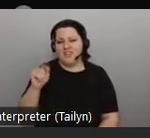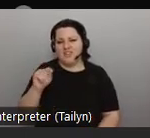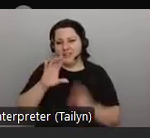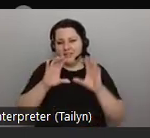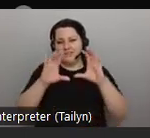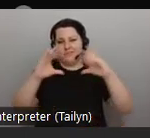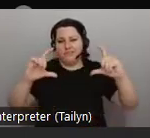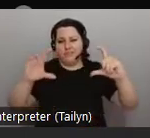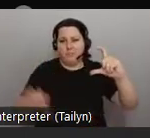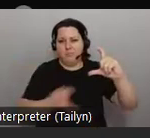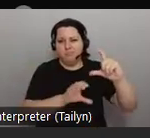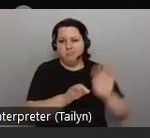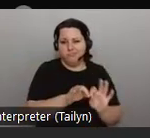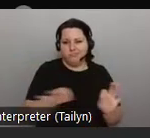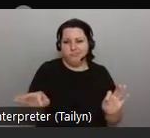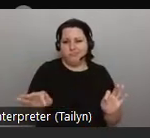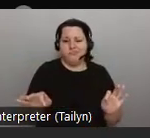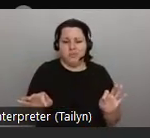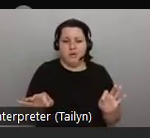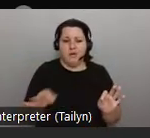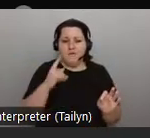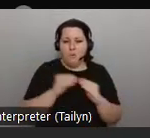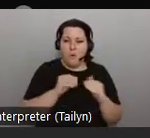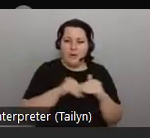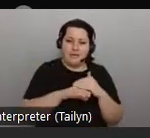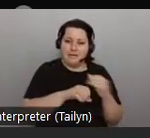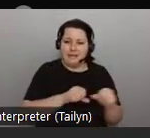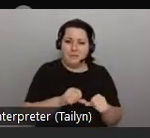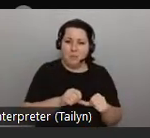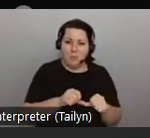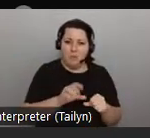Here's another location you can get this information.